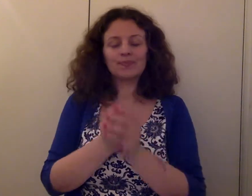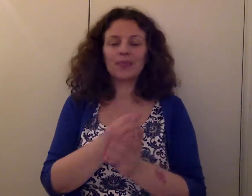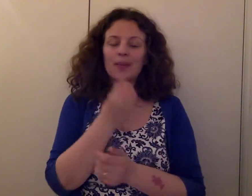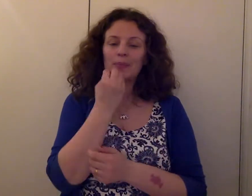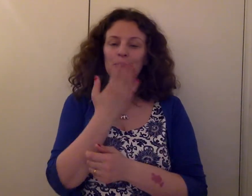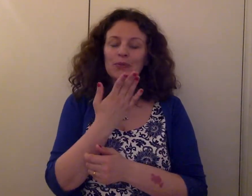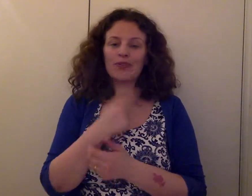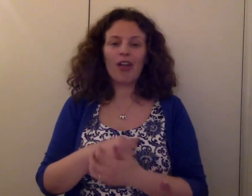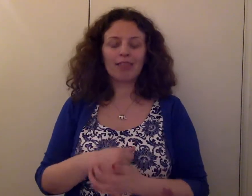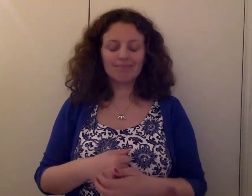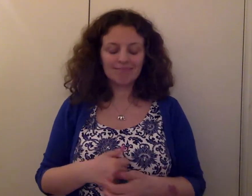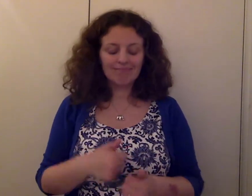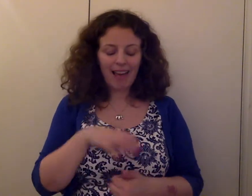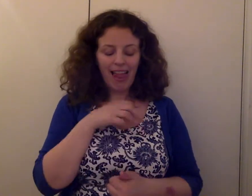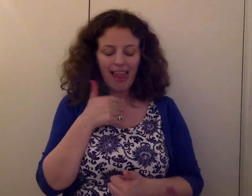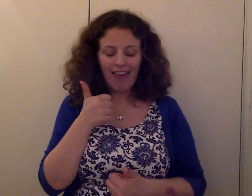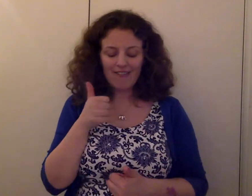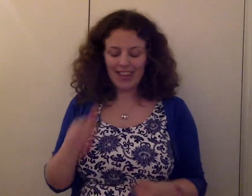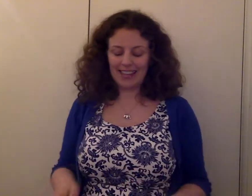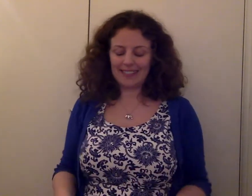Beautiful, lovely.